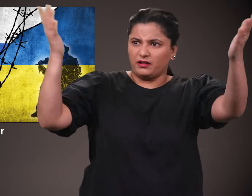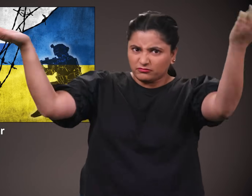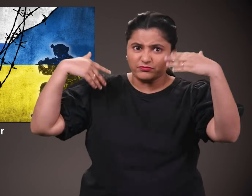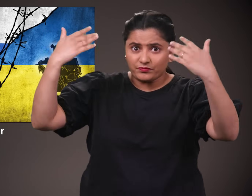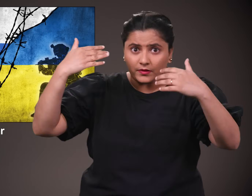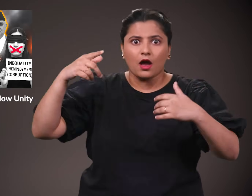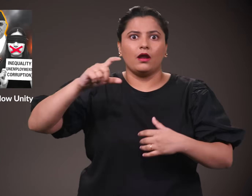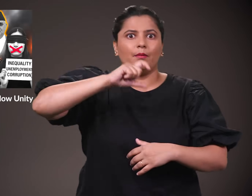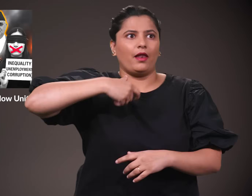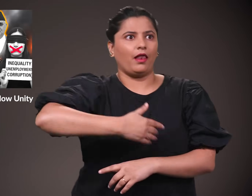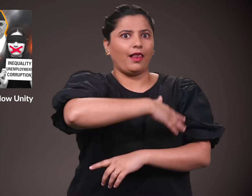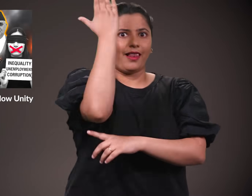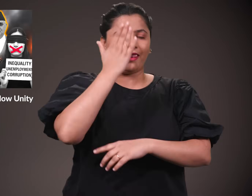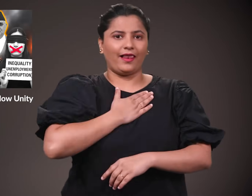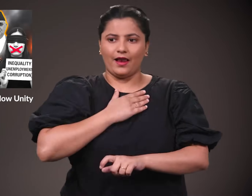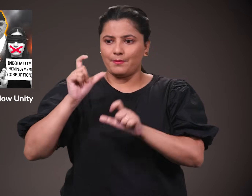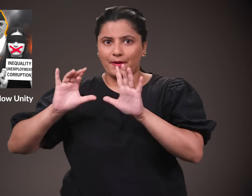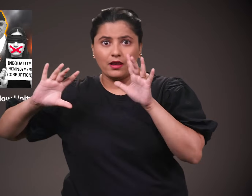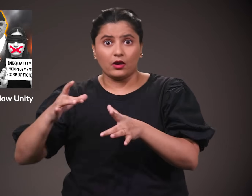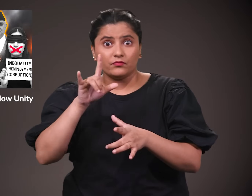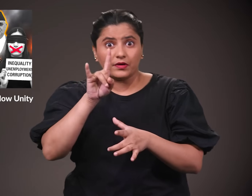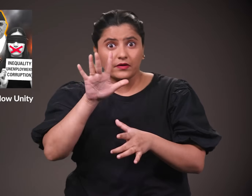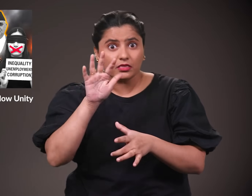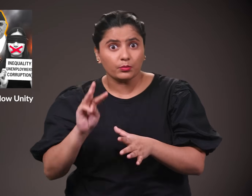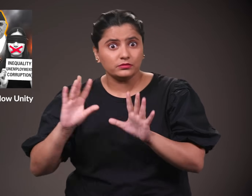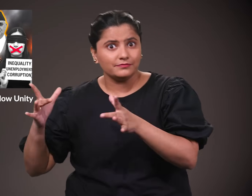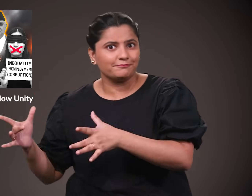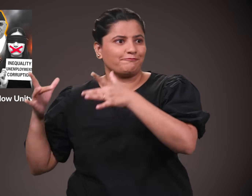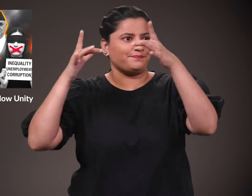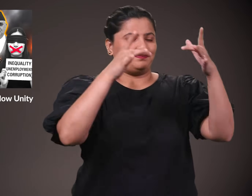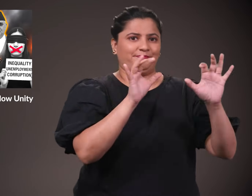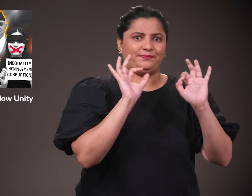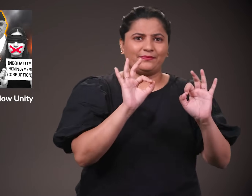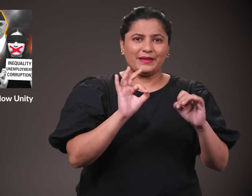Russia had appealed for volunteers, and Nepalis responded. These 15,000 youth went to Russia.